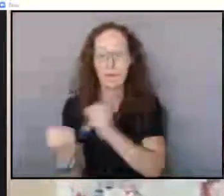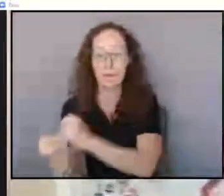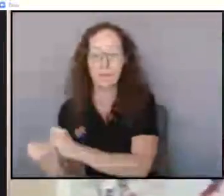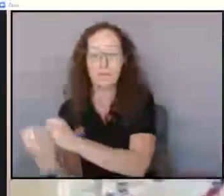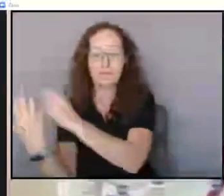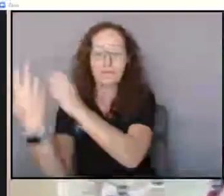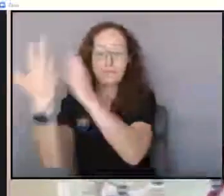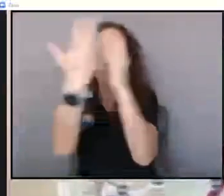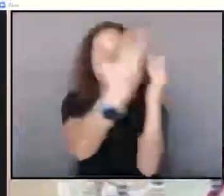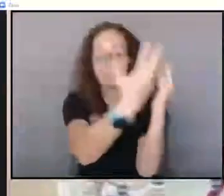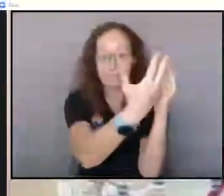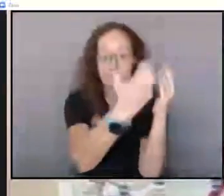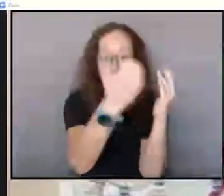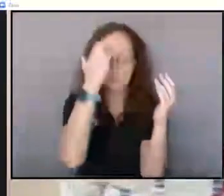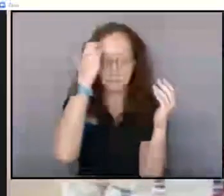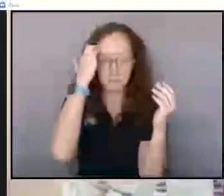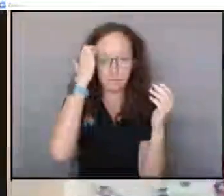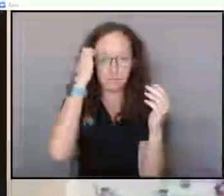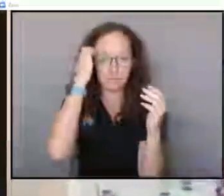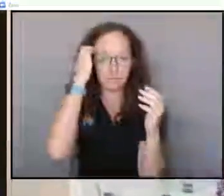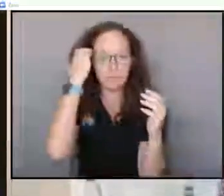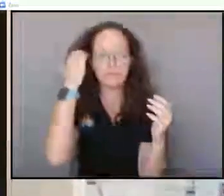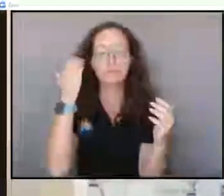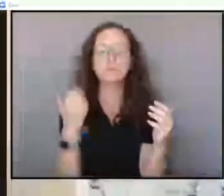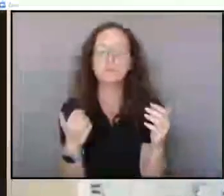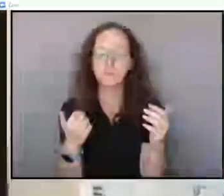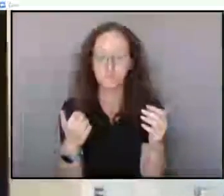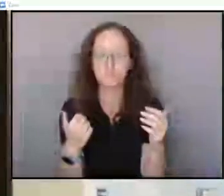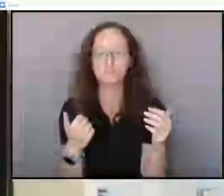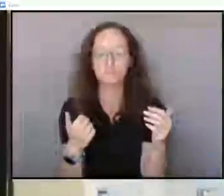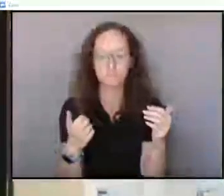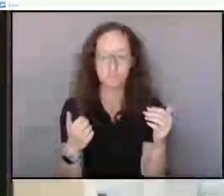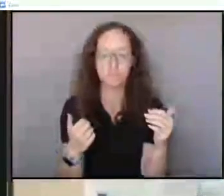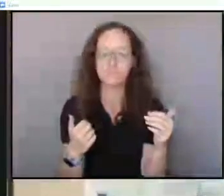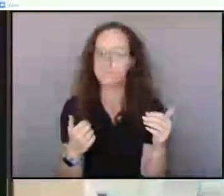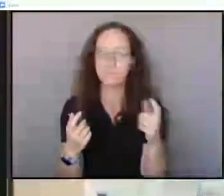THAT DIDN'T HAPPEN. THE RESOURCES STILL CAME IN, SO WE WERE ABLE NOW TO